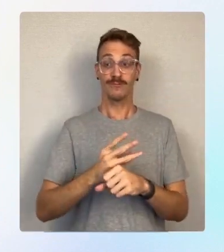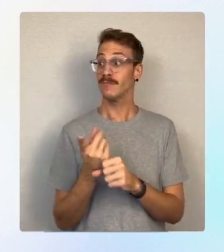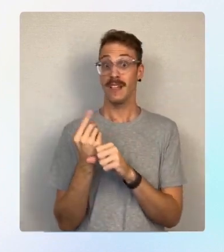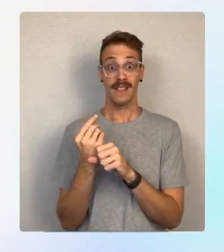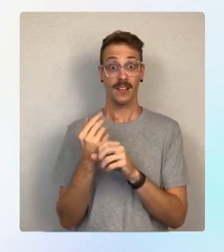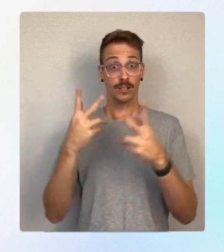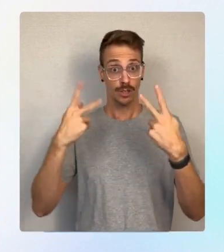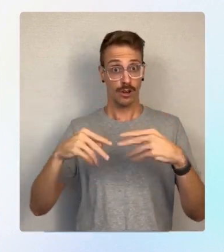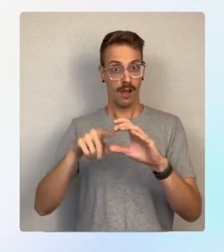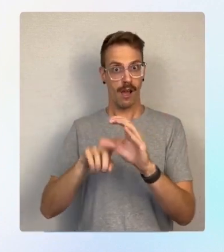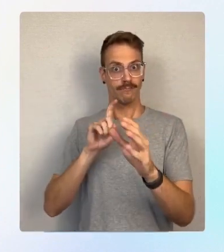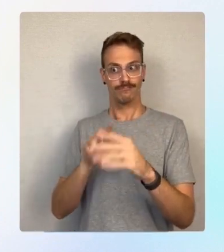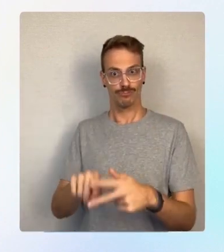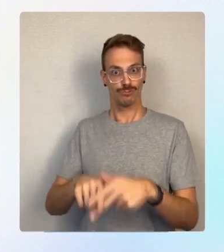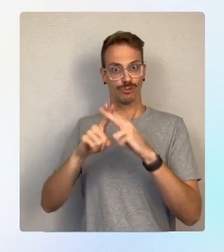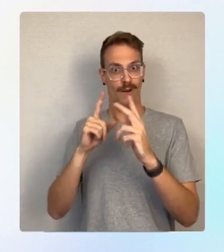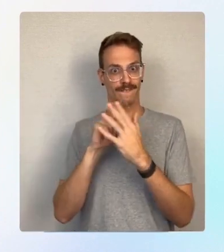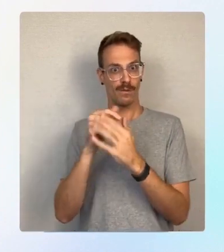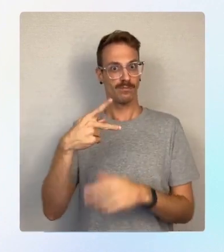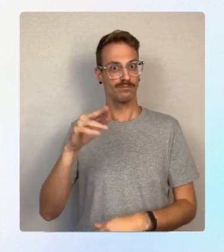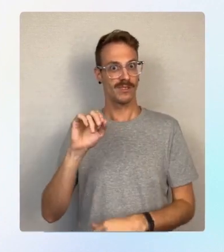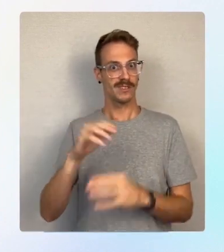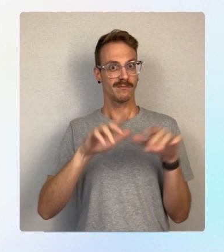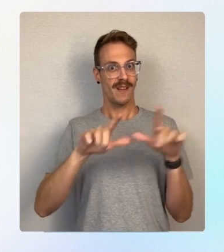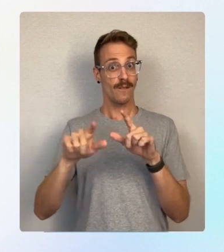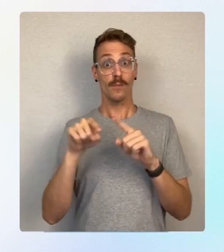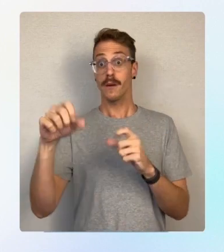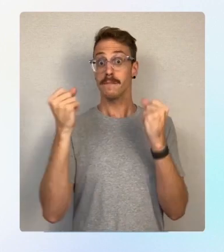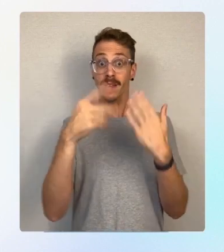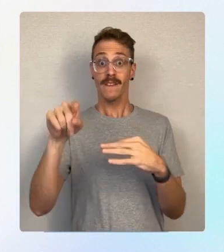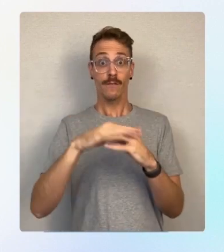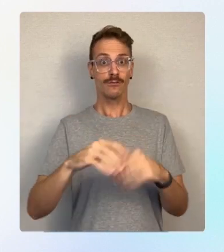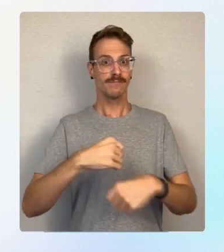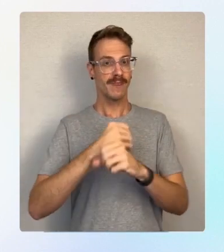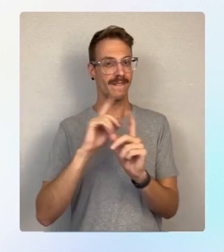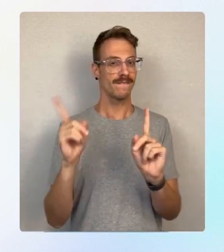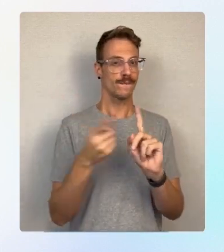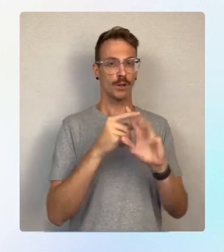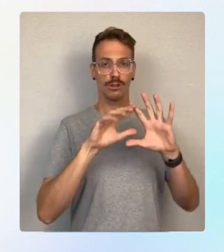and many of you created the first set of Mixed Reality experiences on Meta Quest 2.